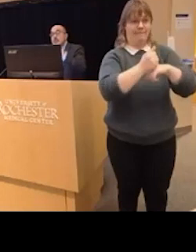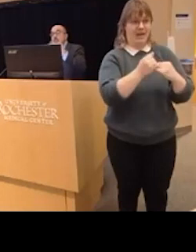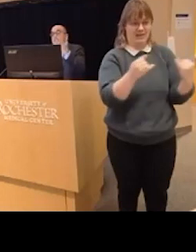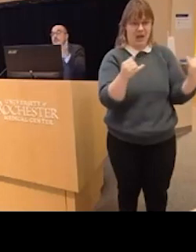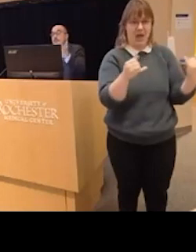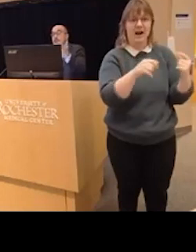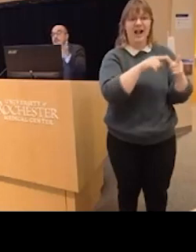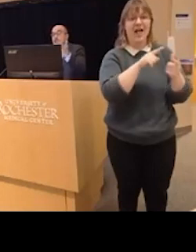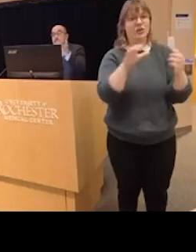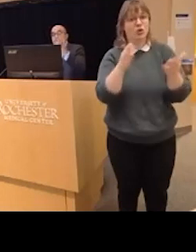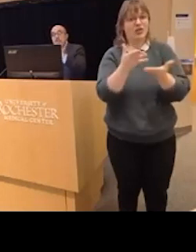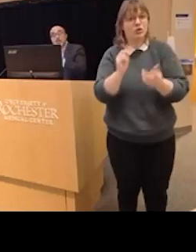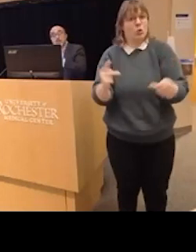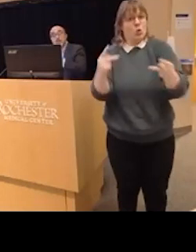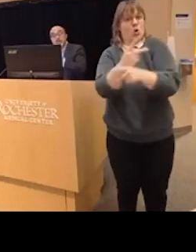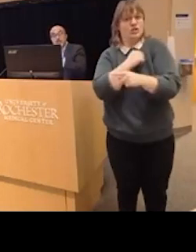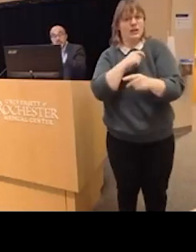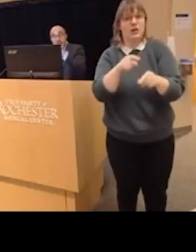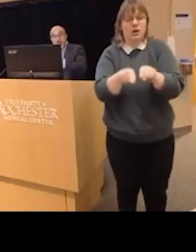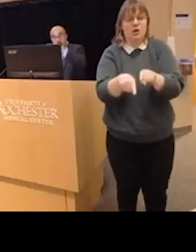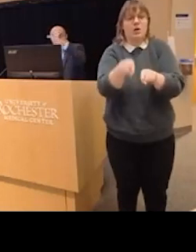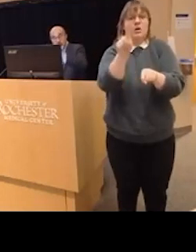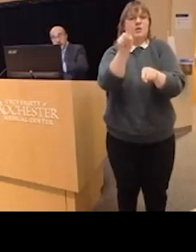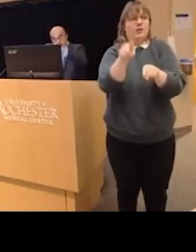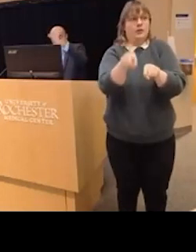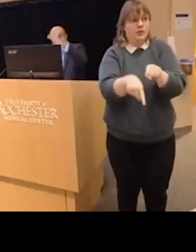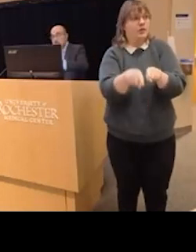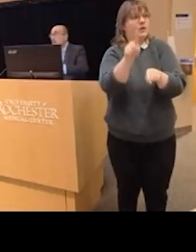to worsen their pain they would do straight leg raising we would have we could you know measure